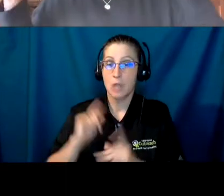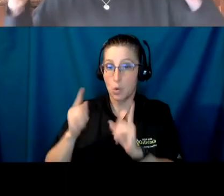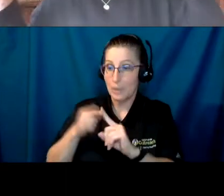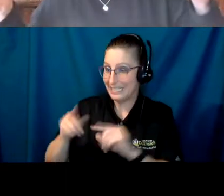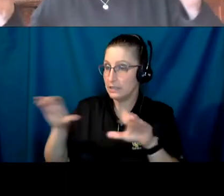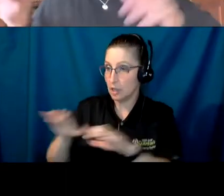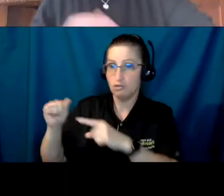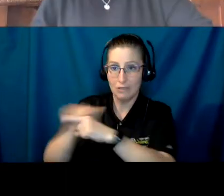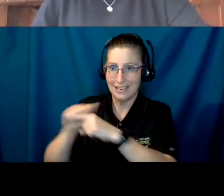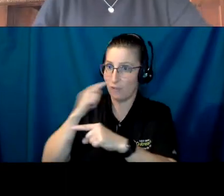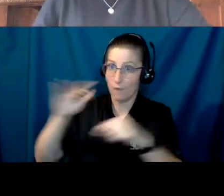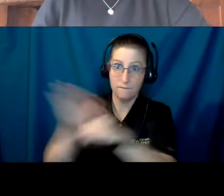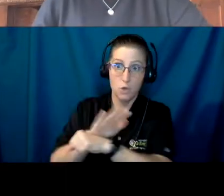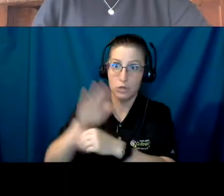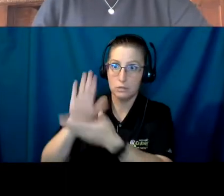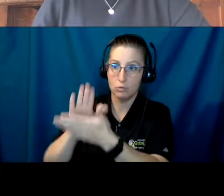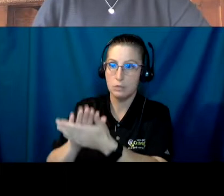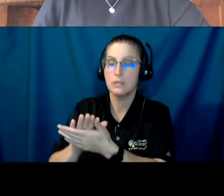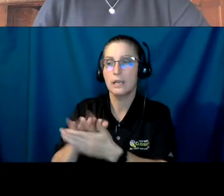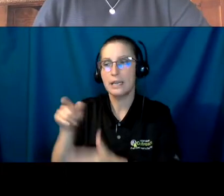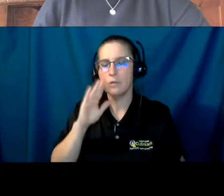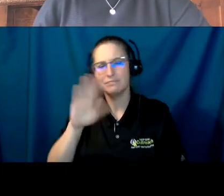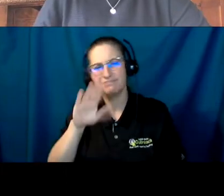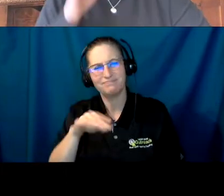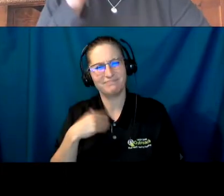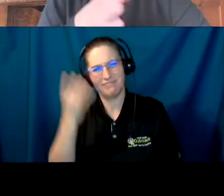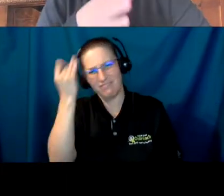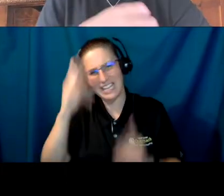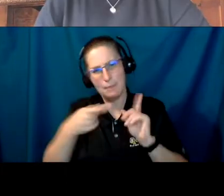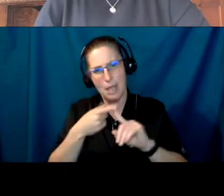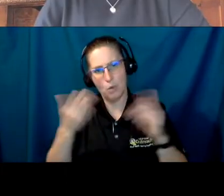for whole schools and school districts, is just think about these different settings